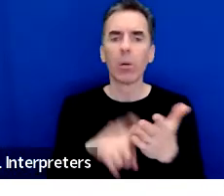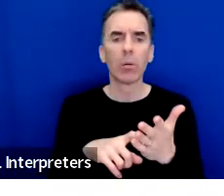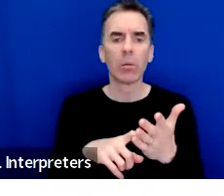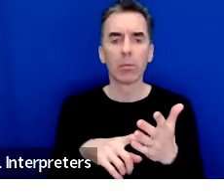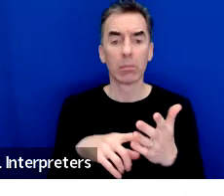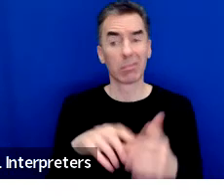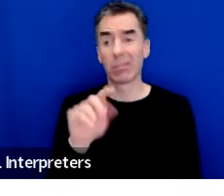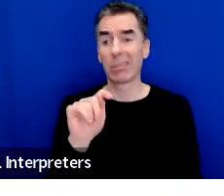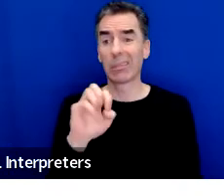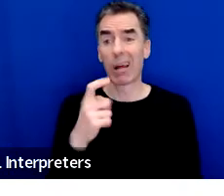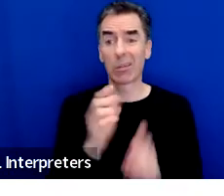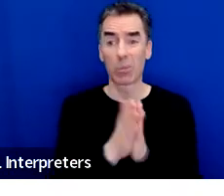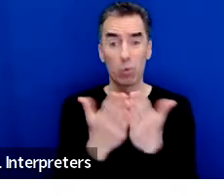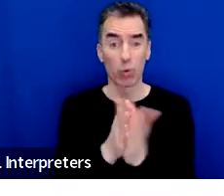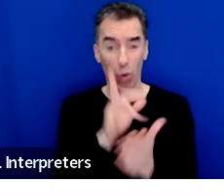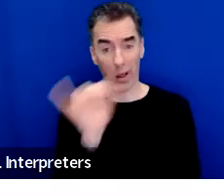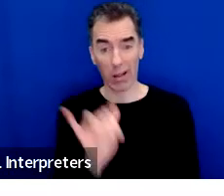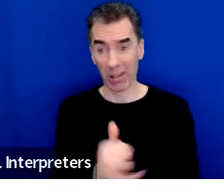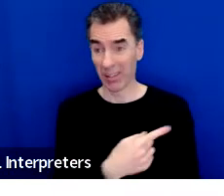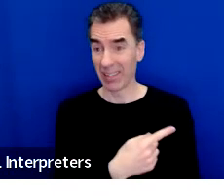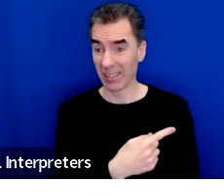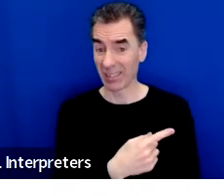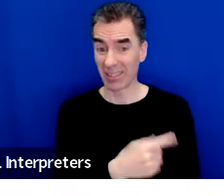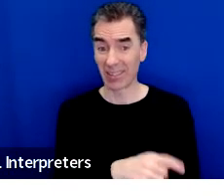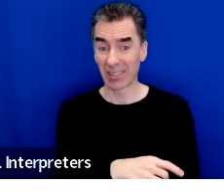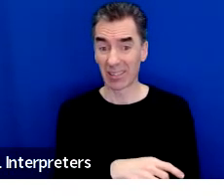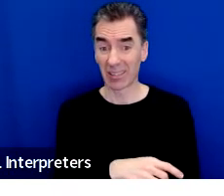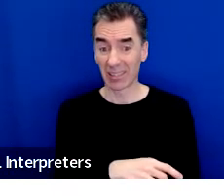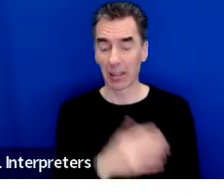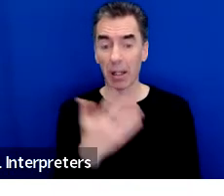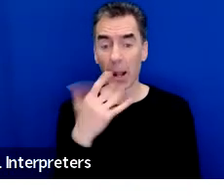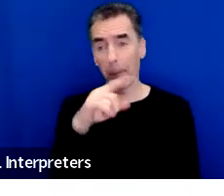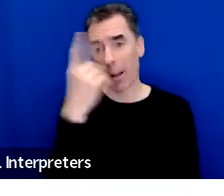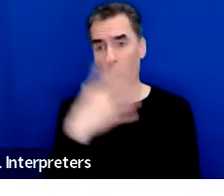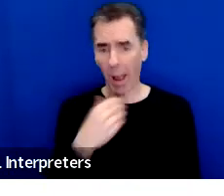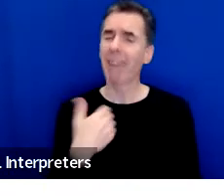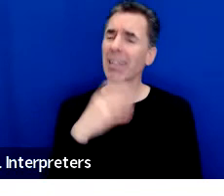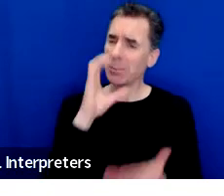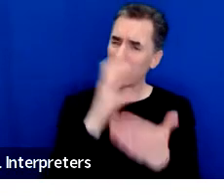I mean this is a textbook and it has it's black and white. It does have pictures, but they're all black and white